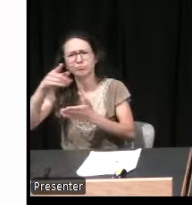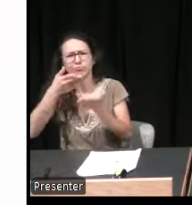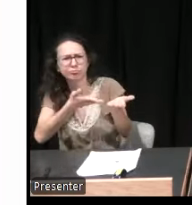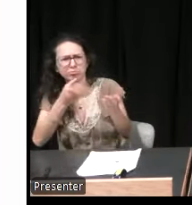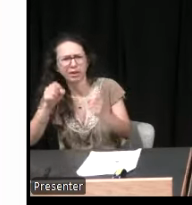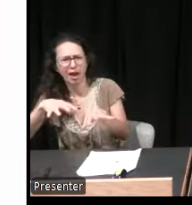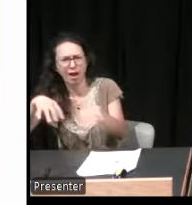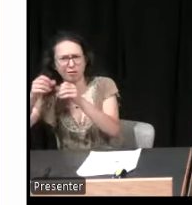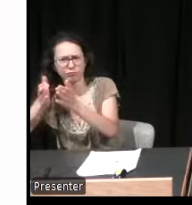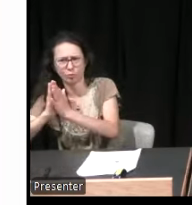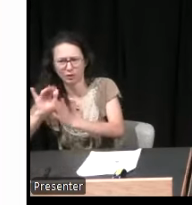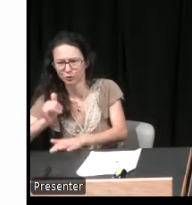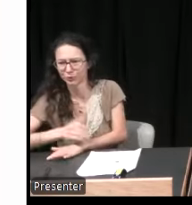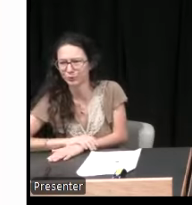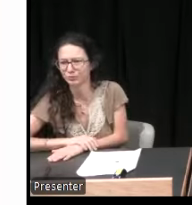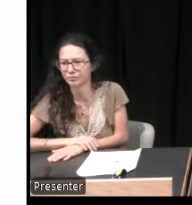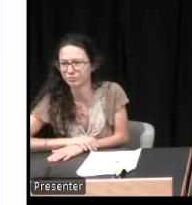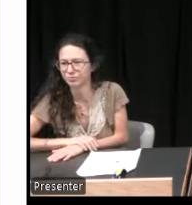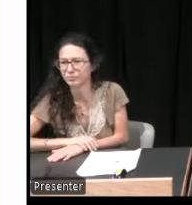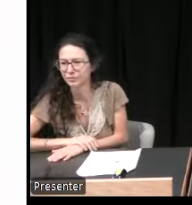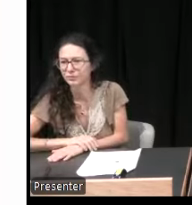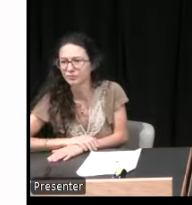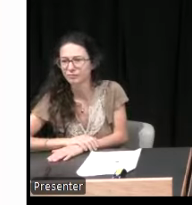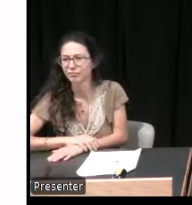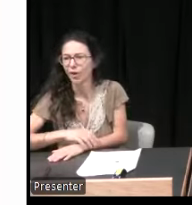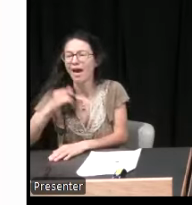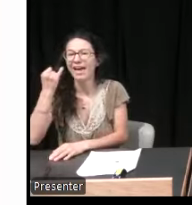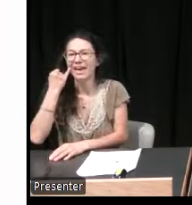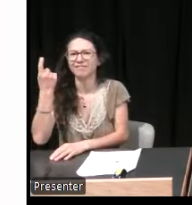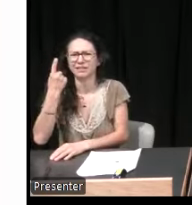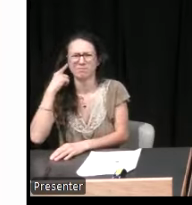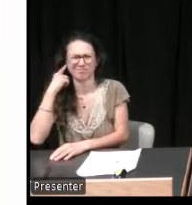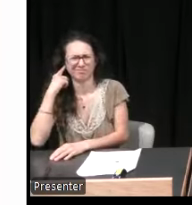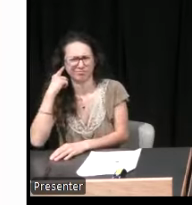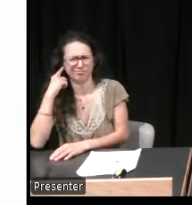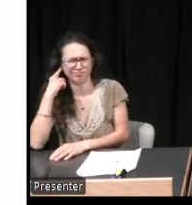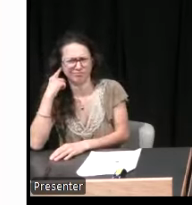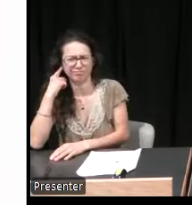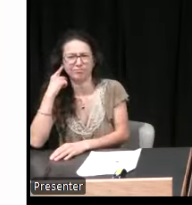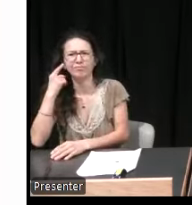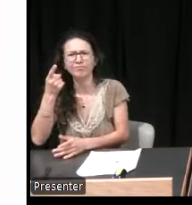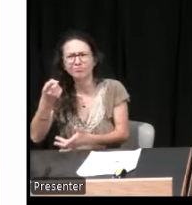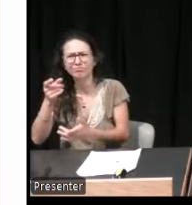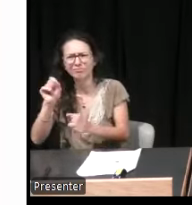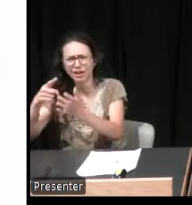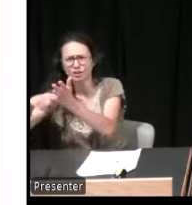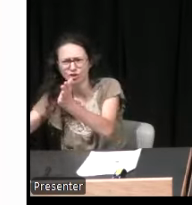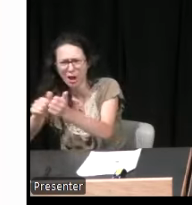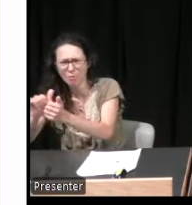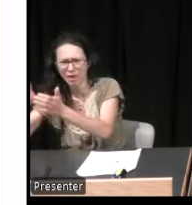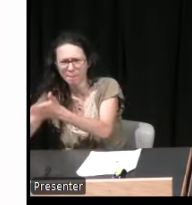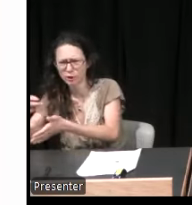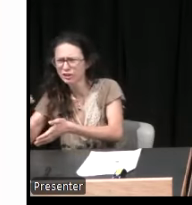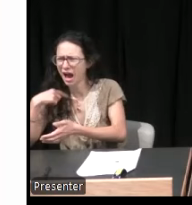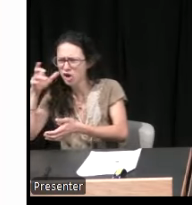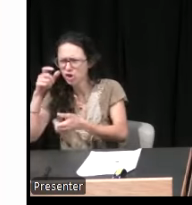language um you could offer to take the burden off of us and request interpreters for situations that need